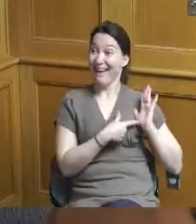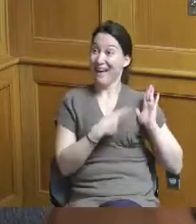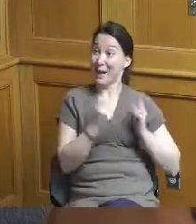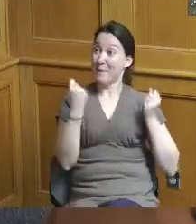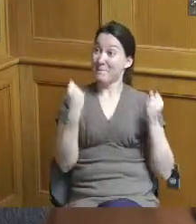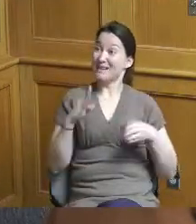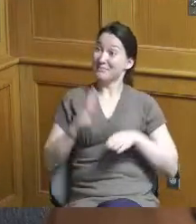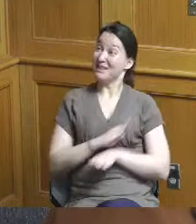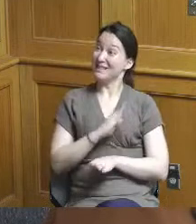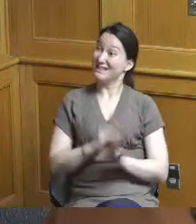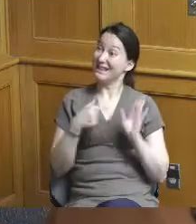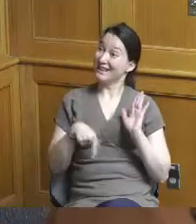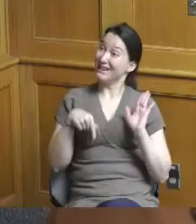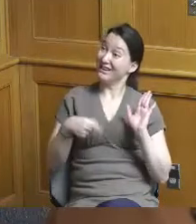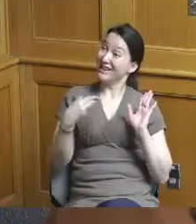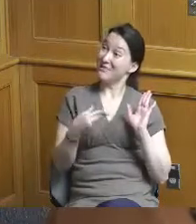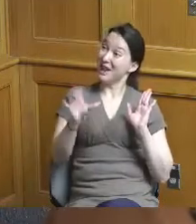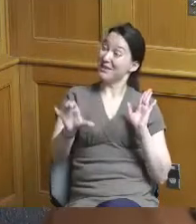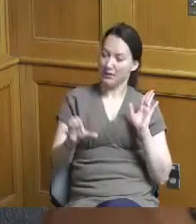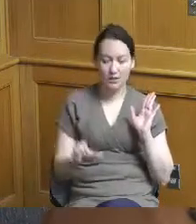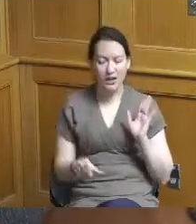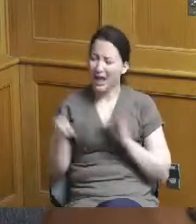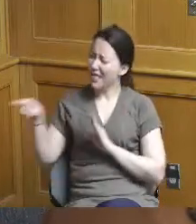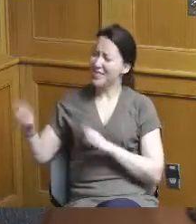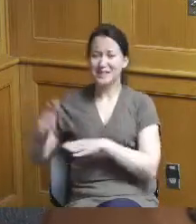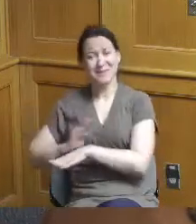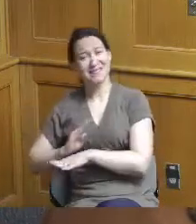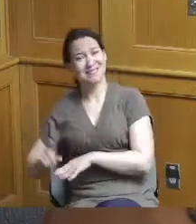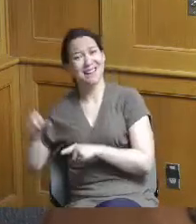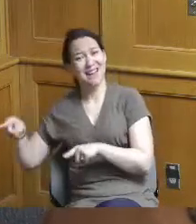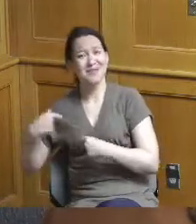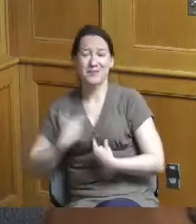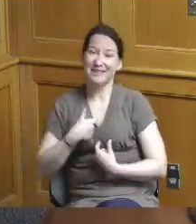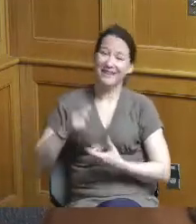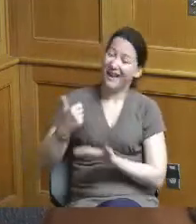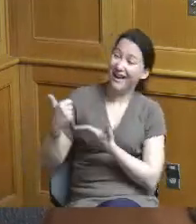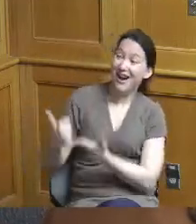small businesses are in Hamilton County and this many businesses we were able to help and